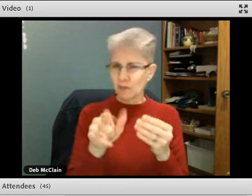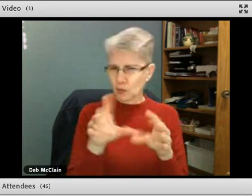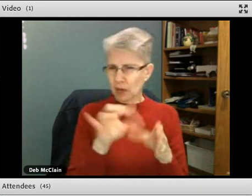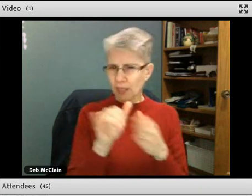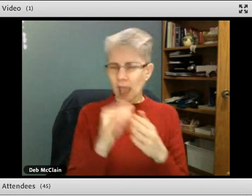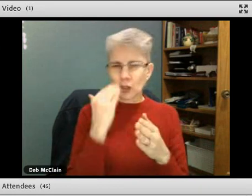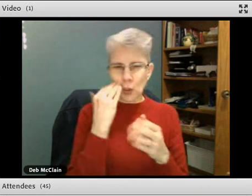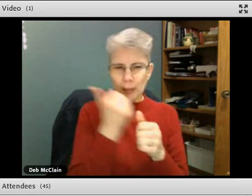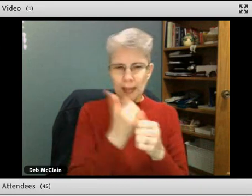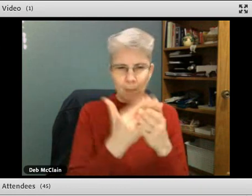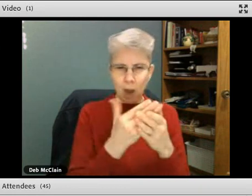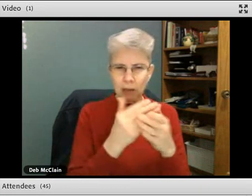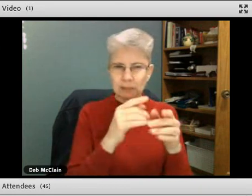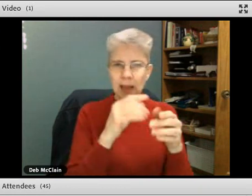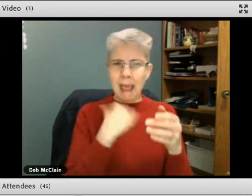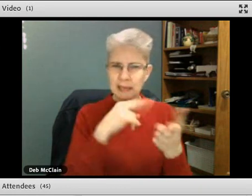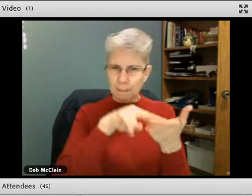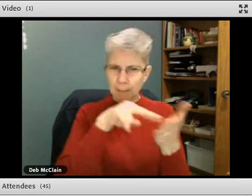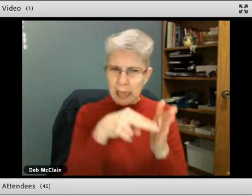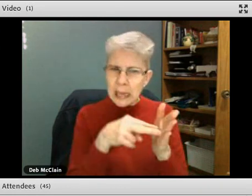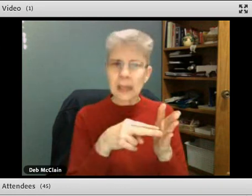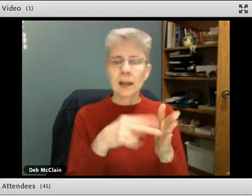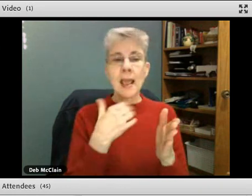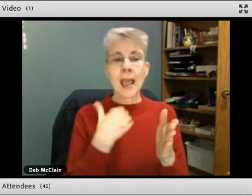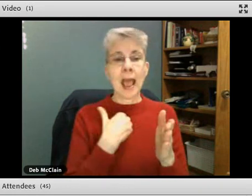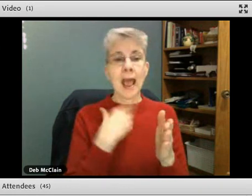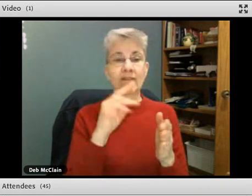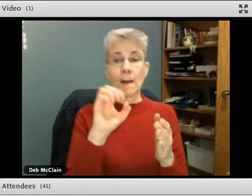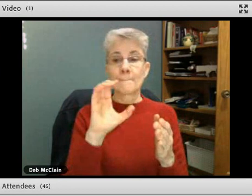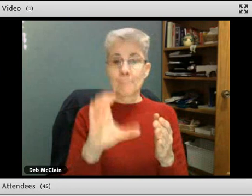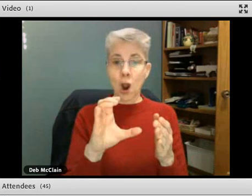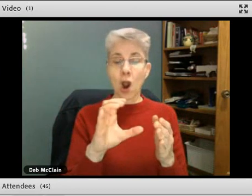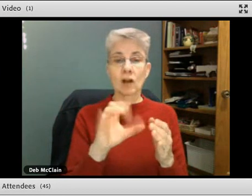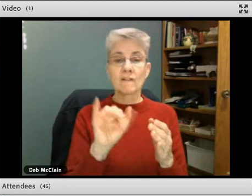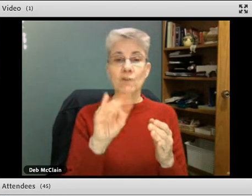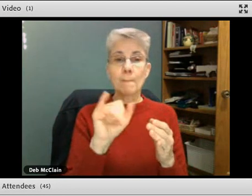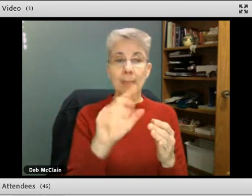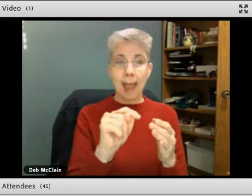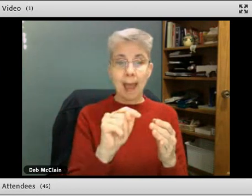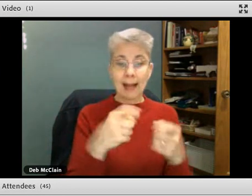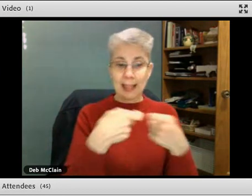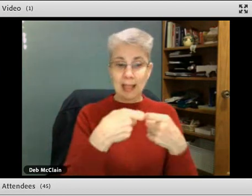and having a MARC format, having an electronic format for storing that data